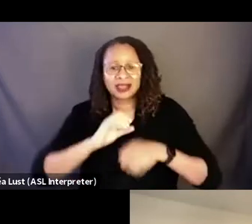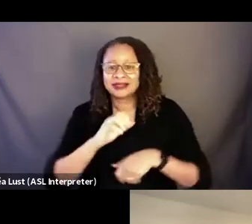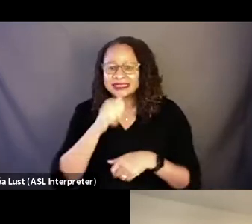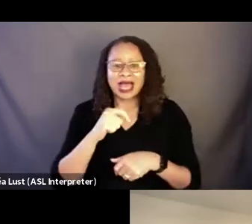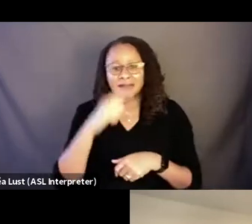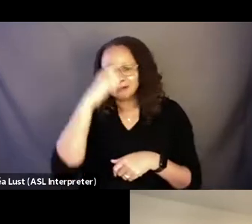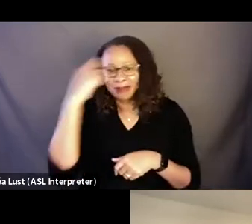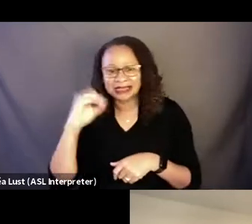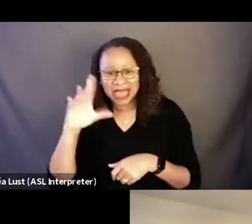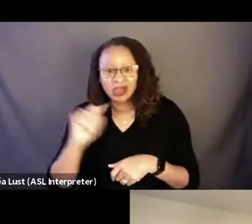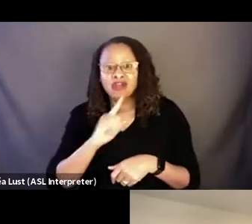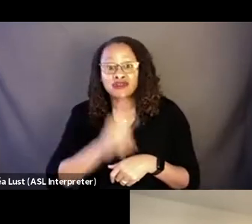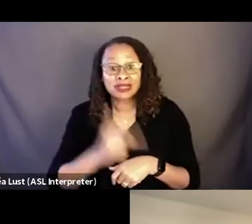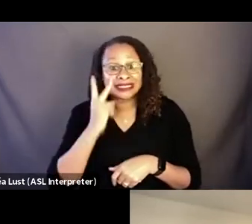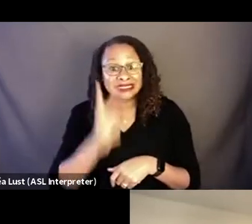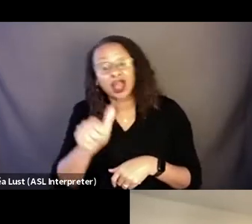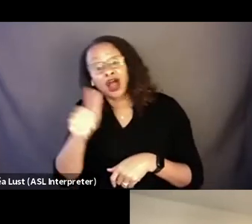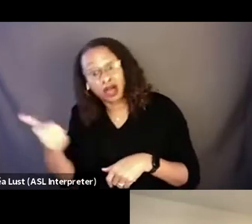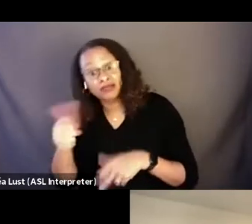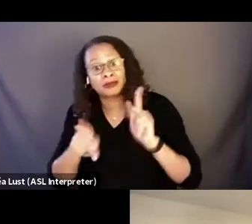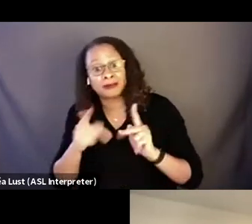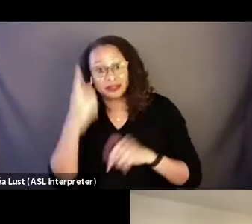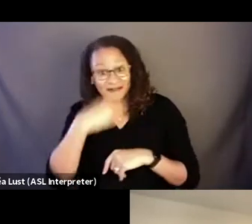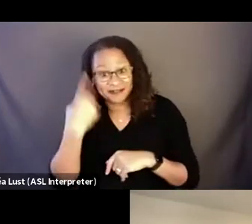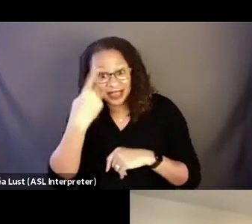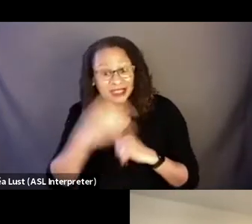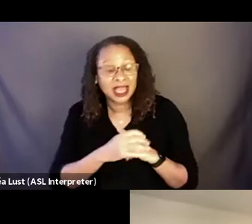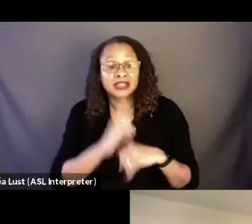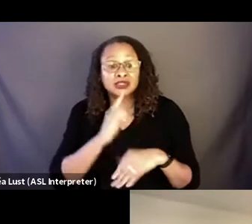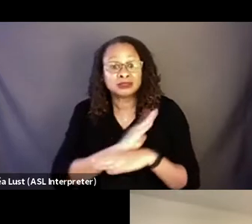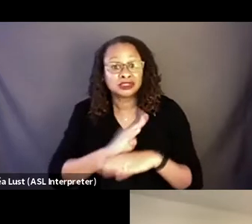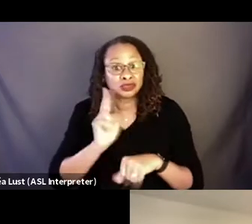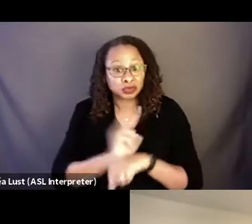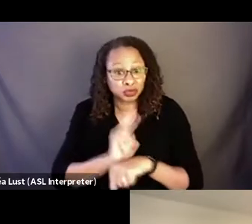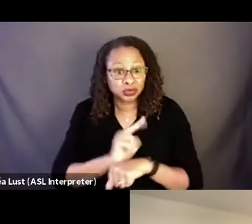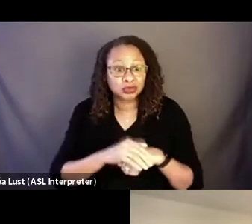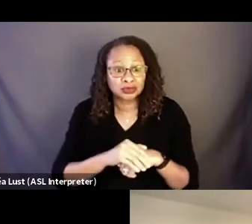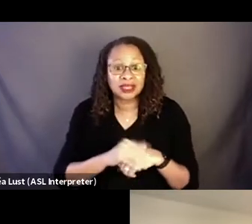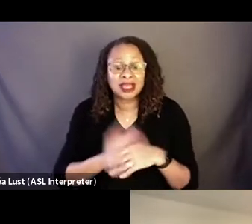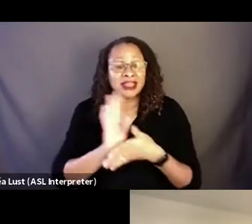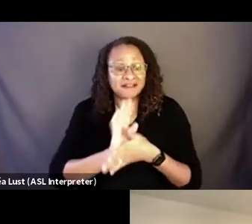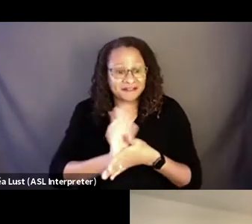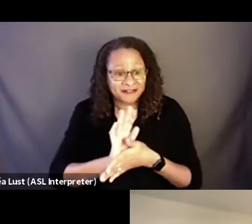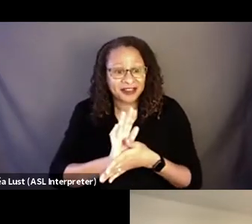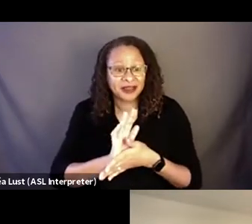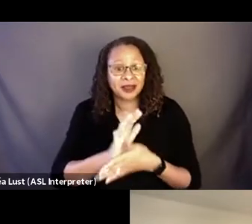and you're really seeing people's faces. And you did actually use-- It's filmed queer people's faces